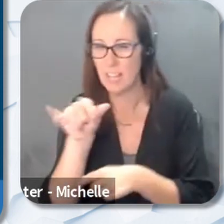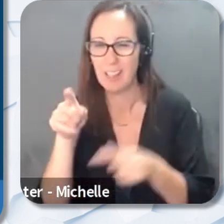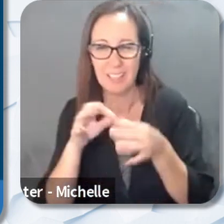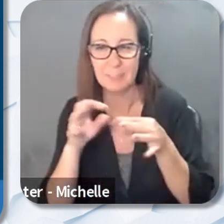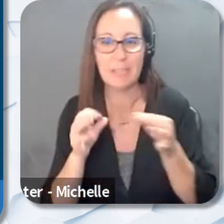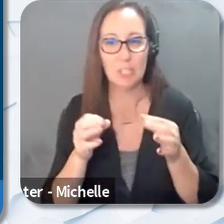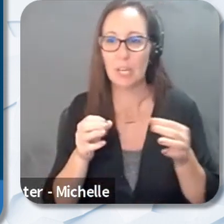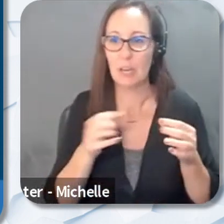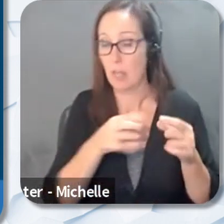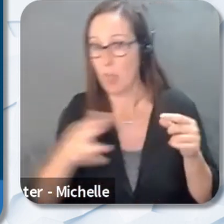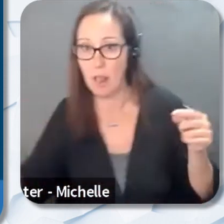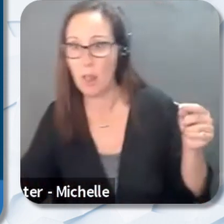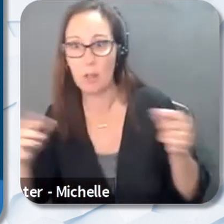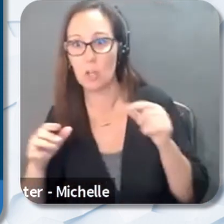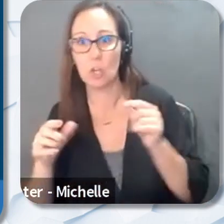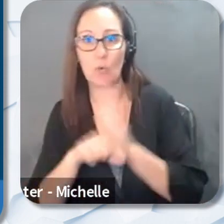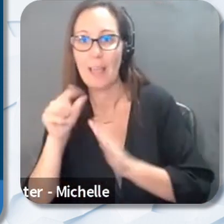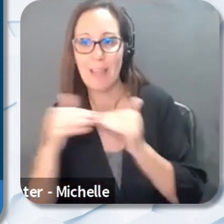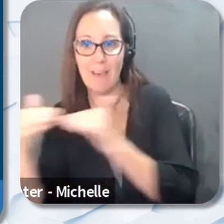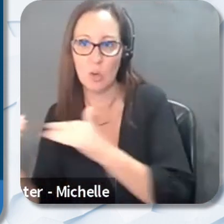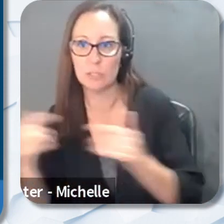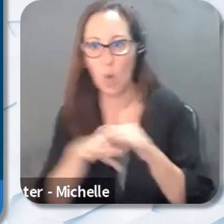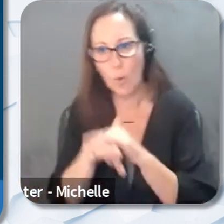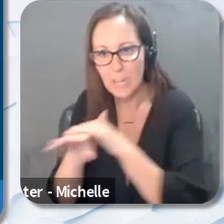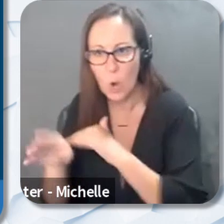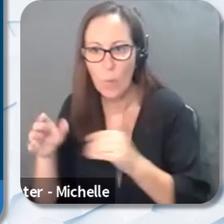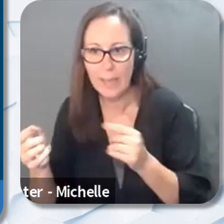levels so that they can see what's happening and learn from each other we've found that.